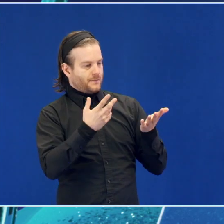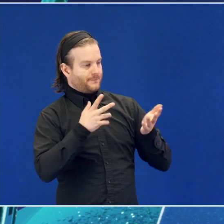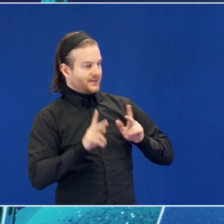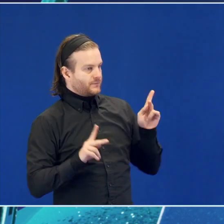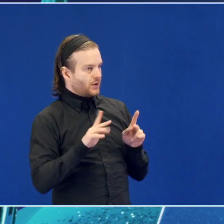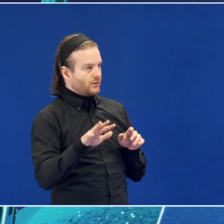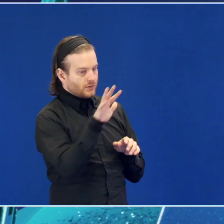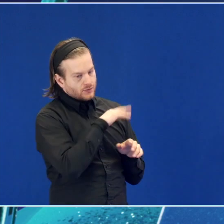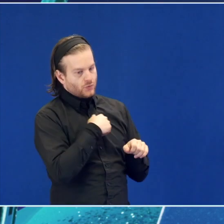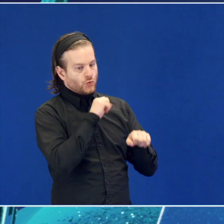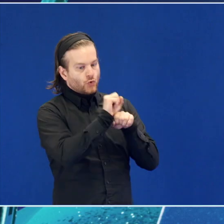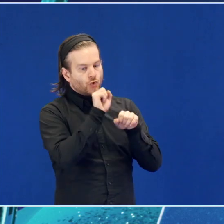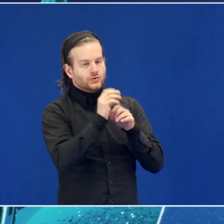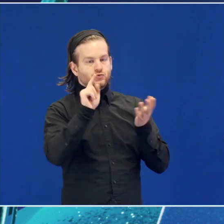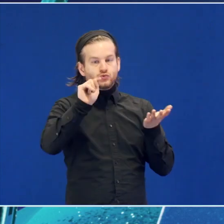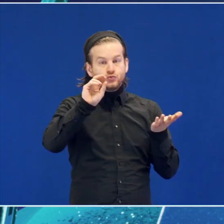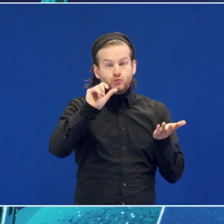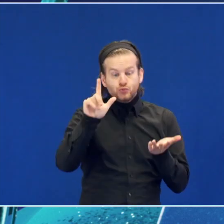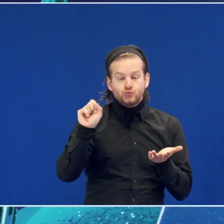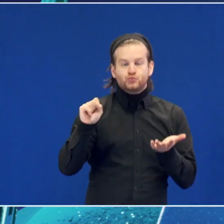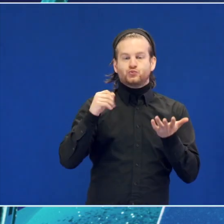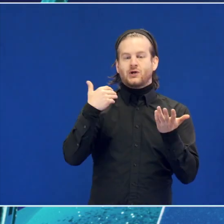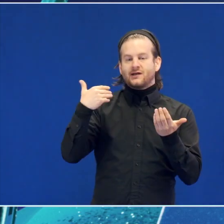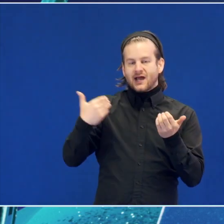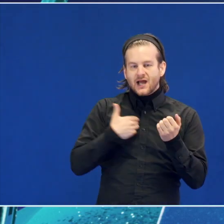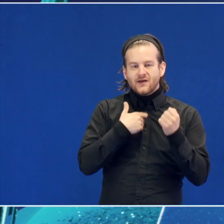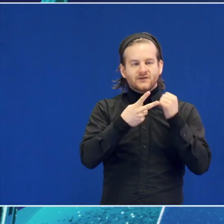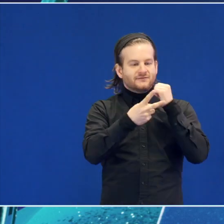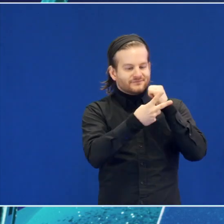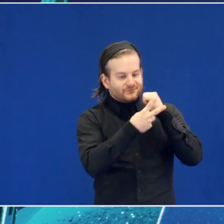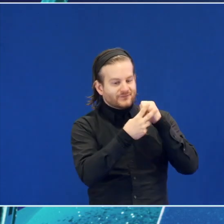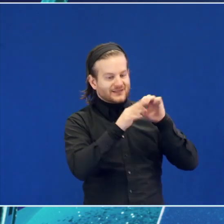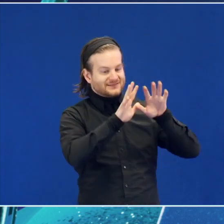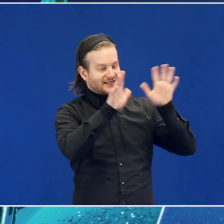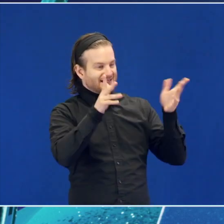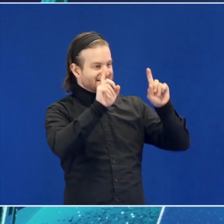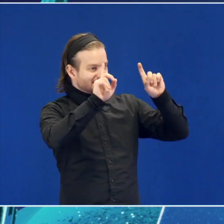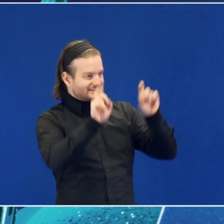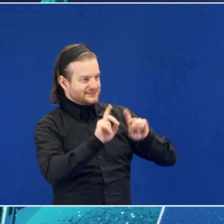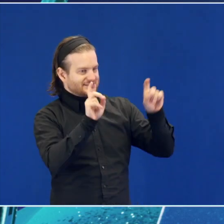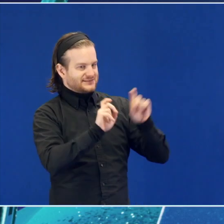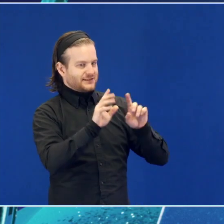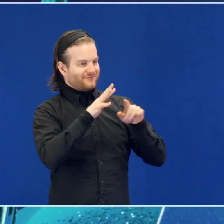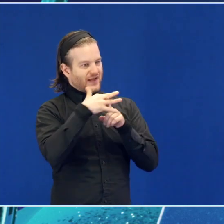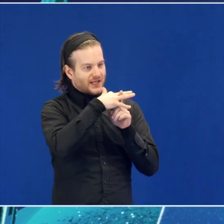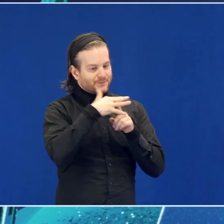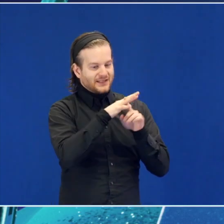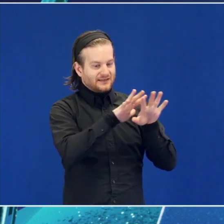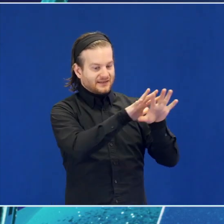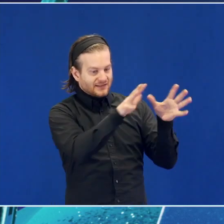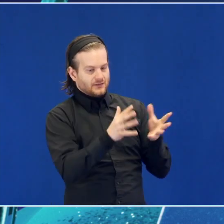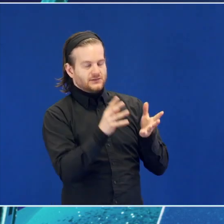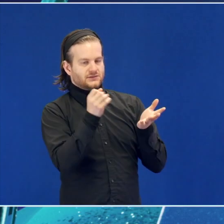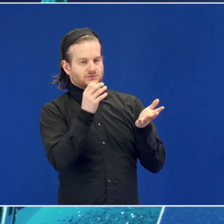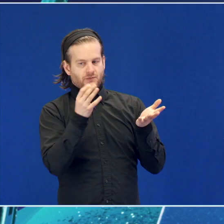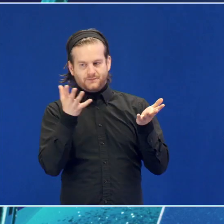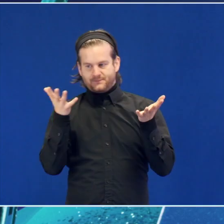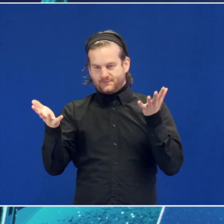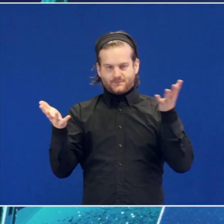how do you do testing in that repo, et cetera? And then there are -- there's the context sort